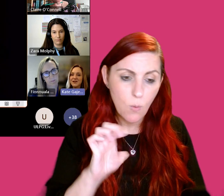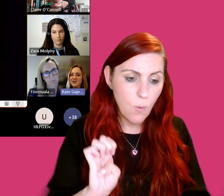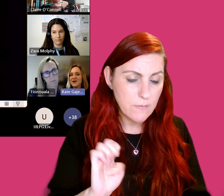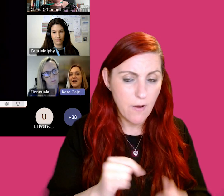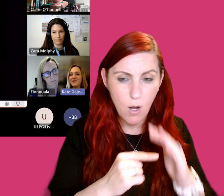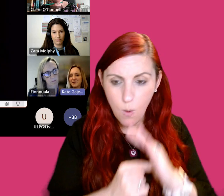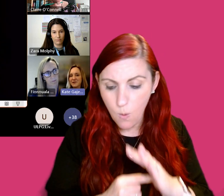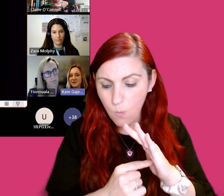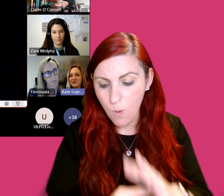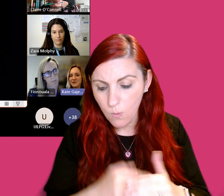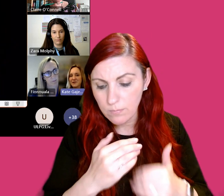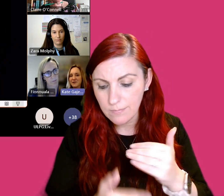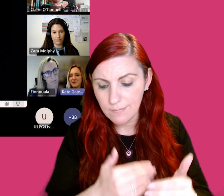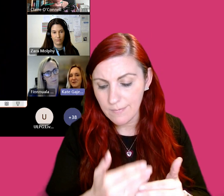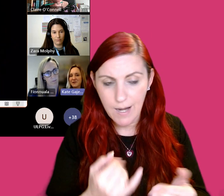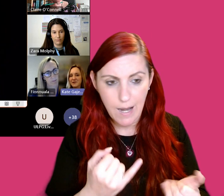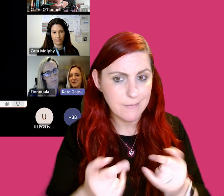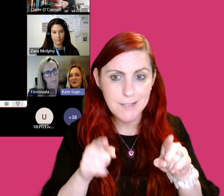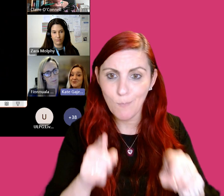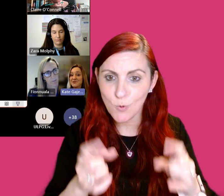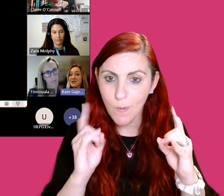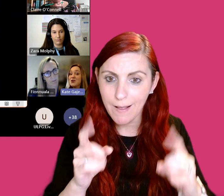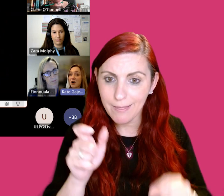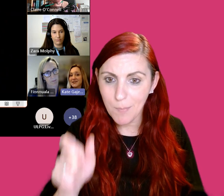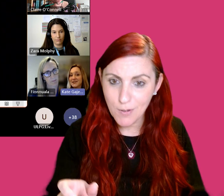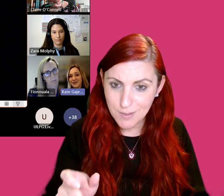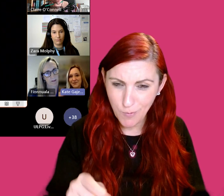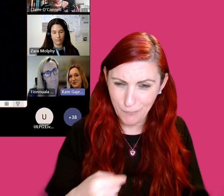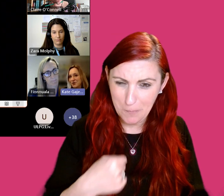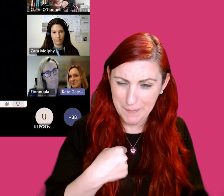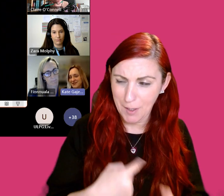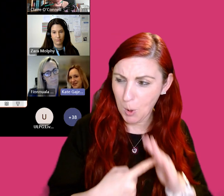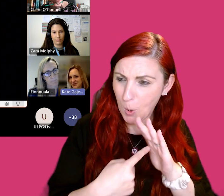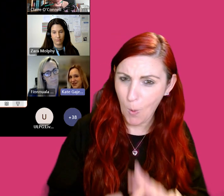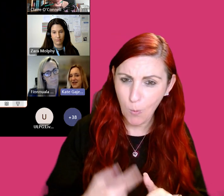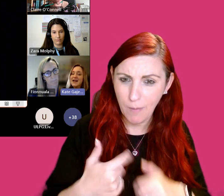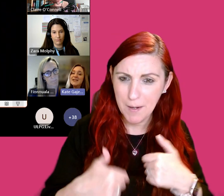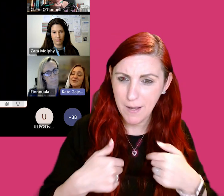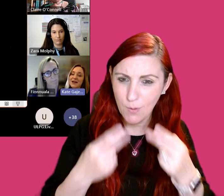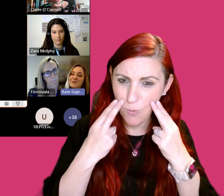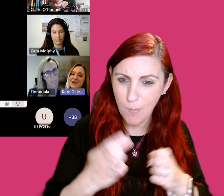similar to a healthy person um for me it's really lower than in my normal day today so that's why